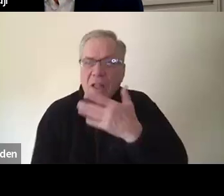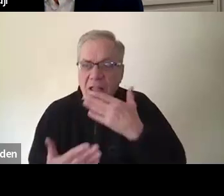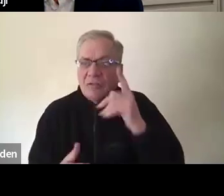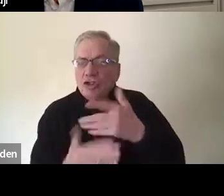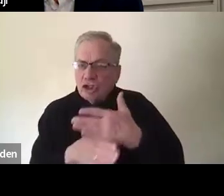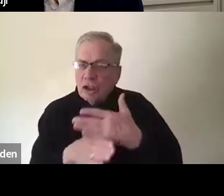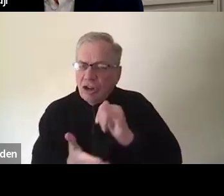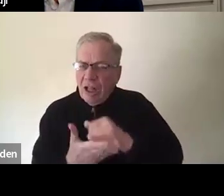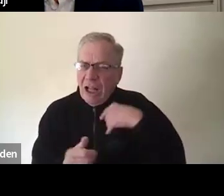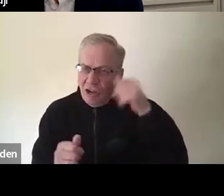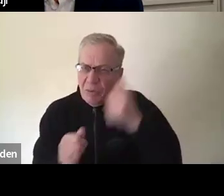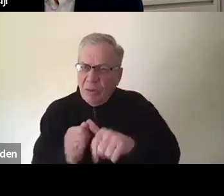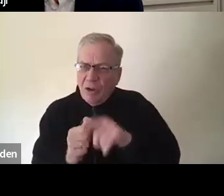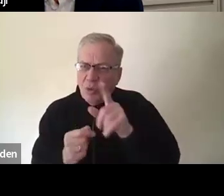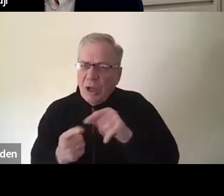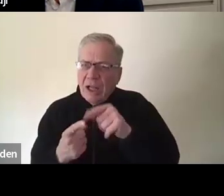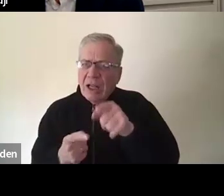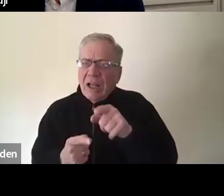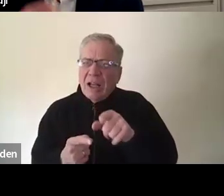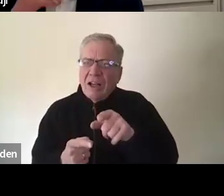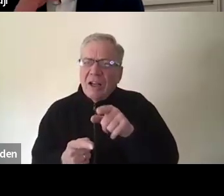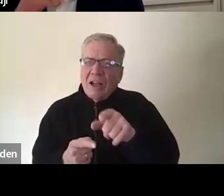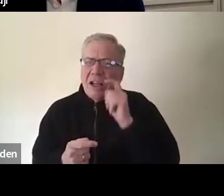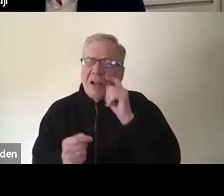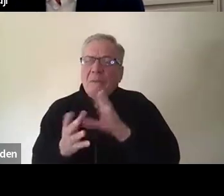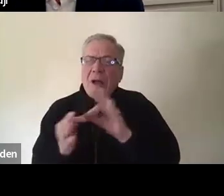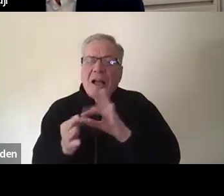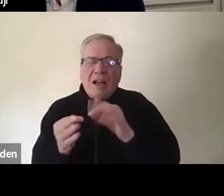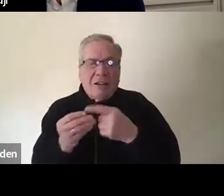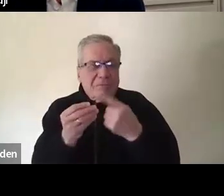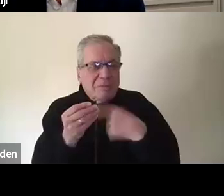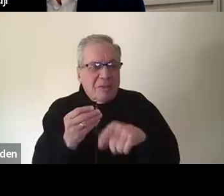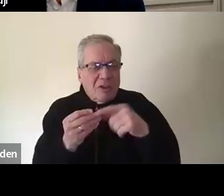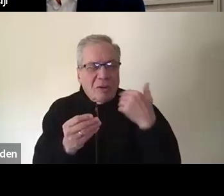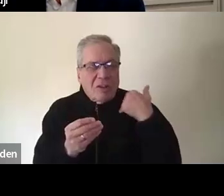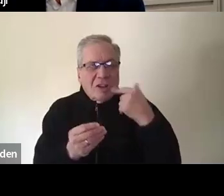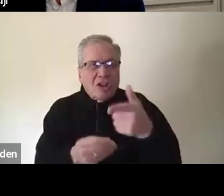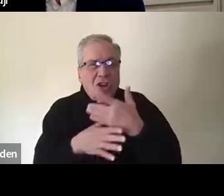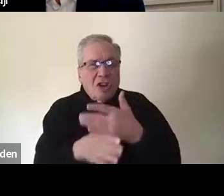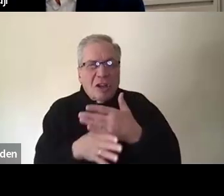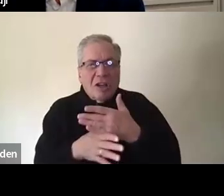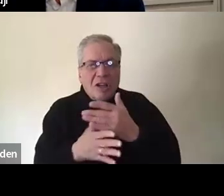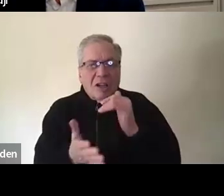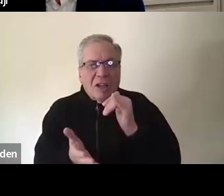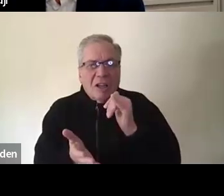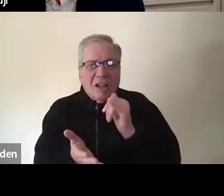remember when we met you had shared about how you had involved guardians and family